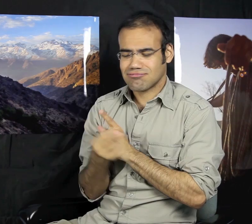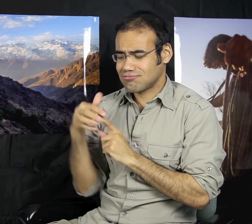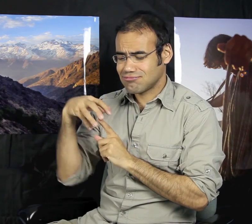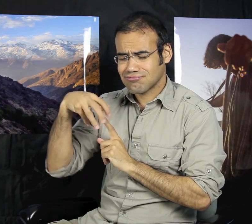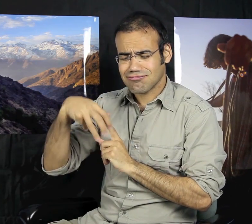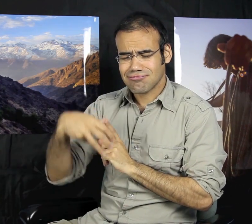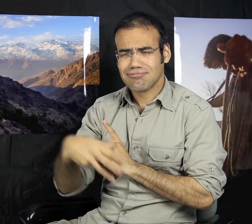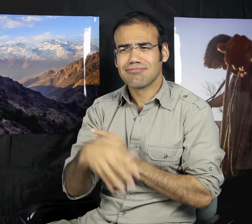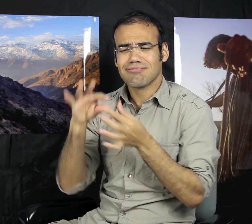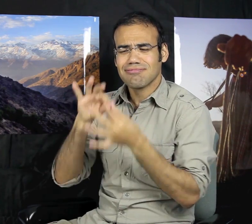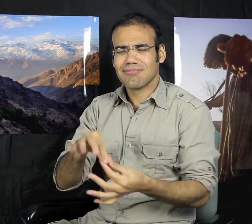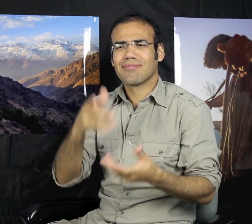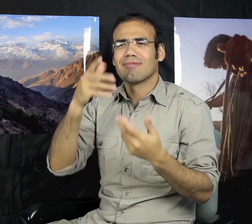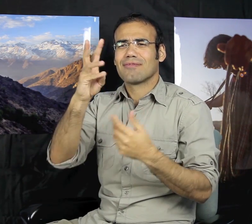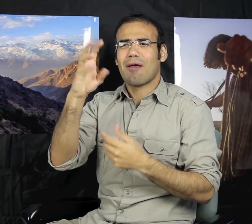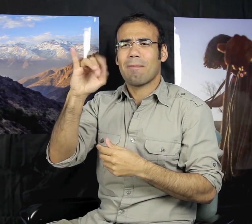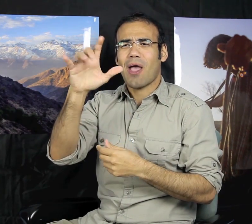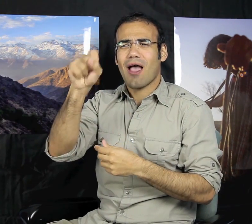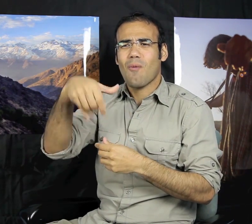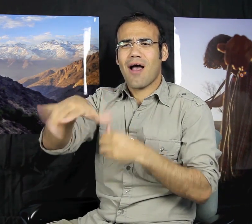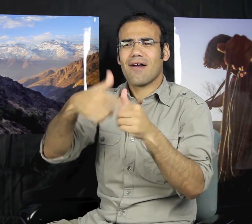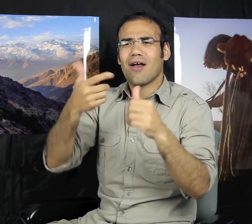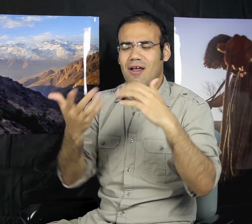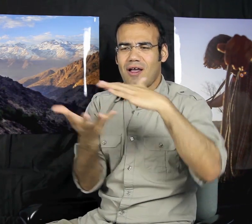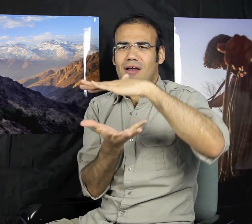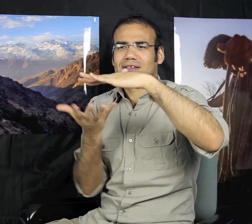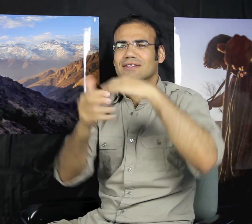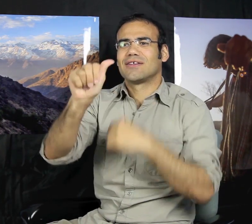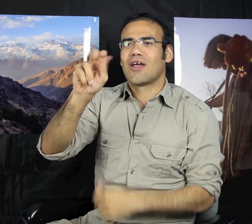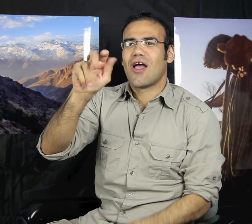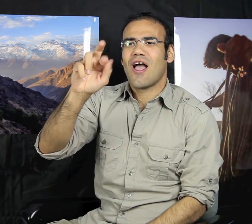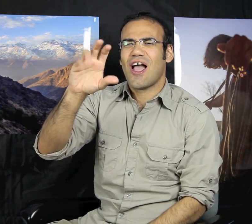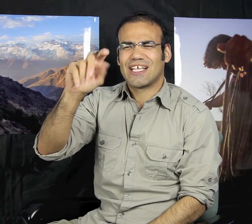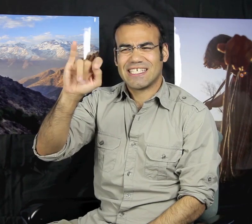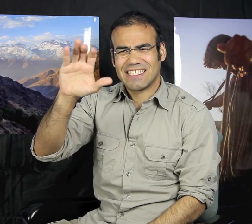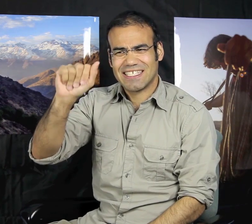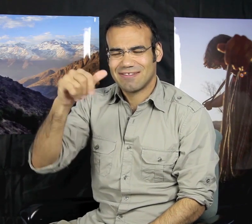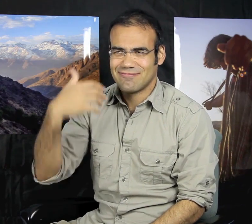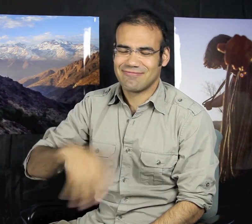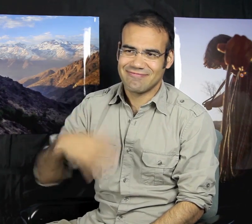where there's a 600 miles distance to Antarctica. It was amazing!